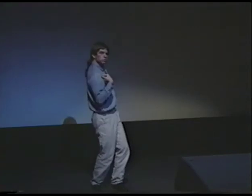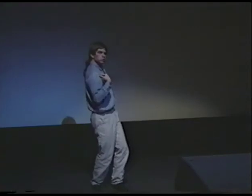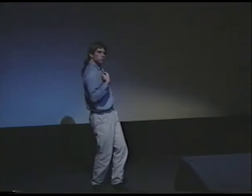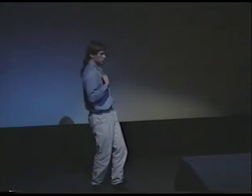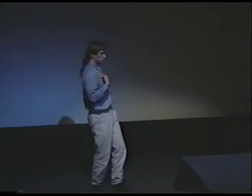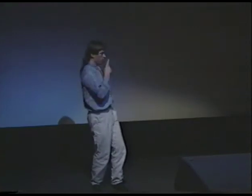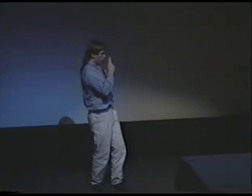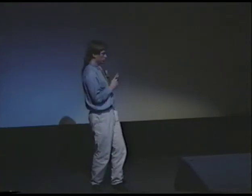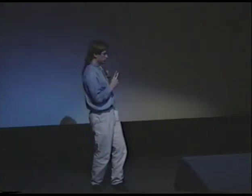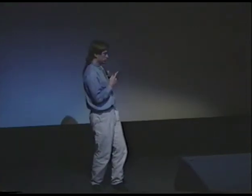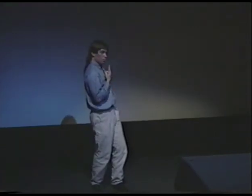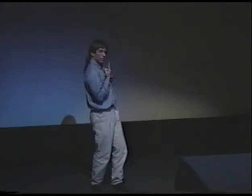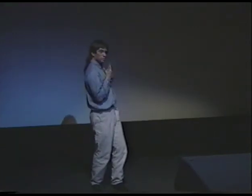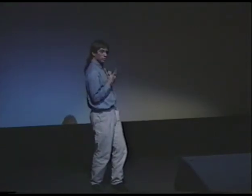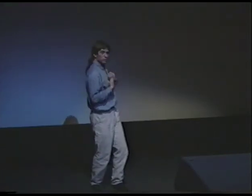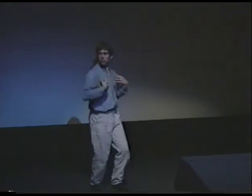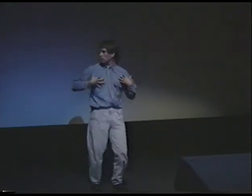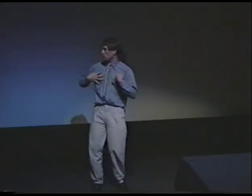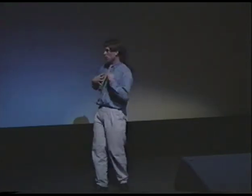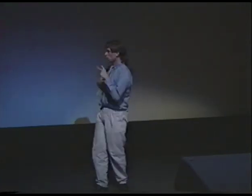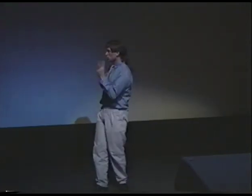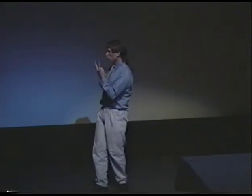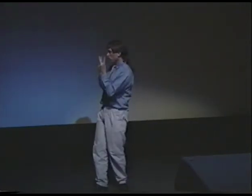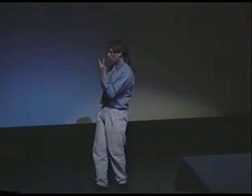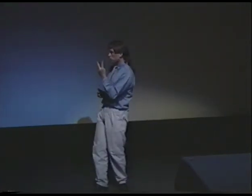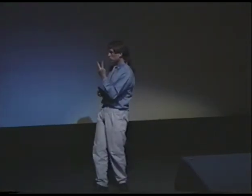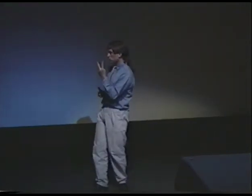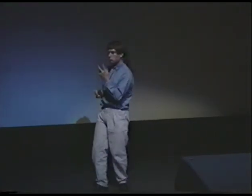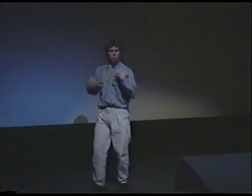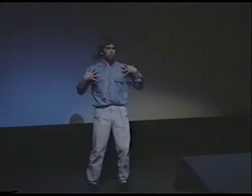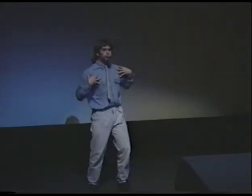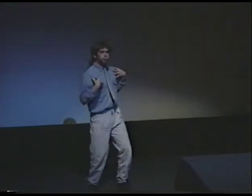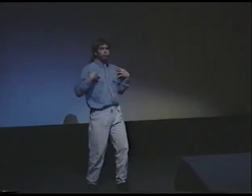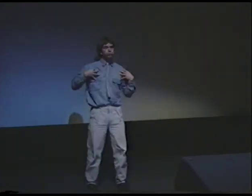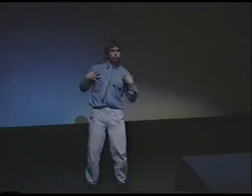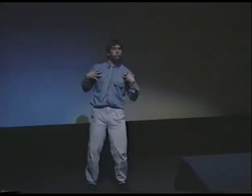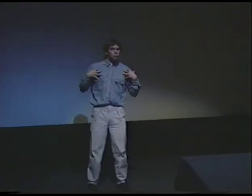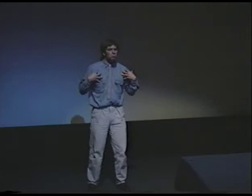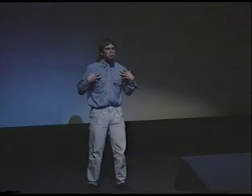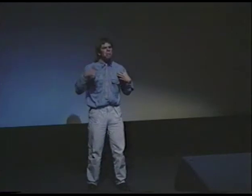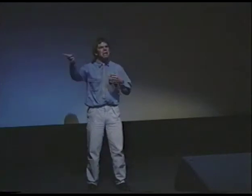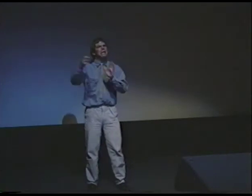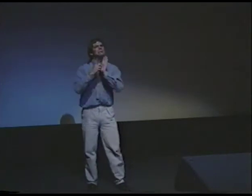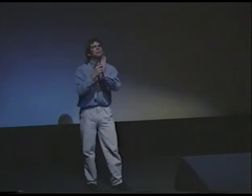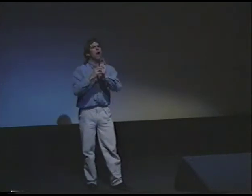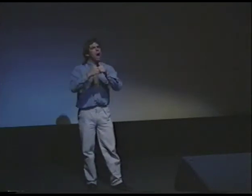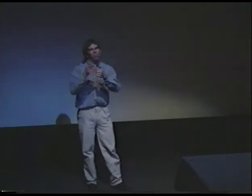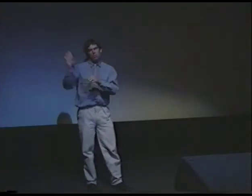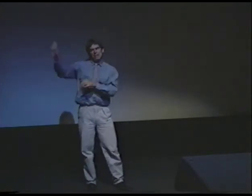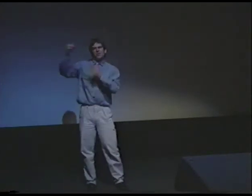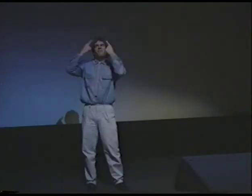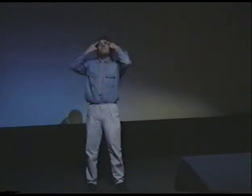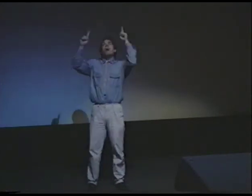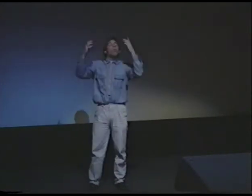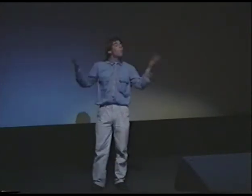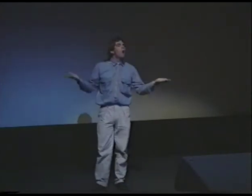How do you use your body direction to show one person? And then the second person, depending on which way you're facing?